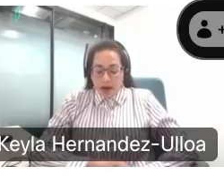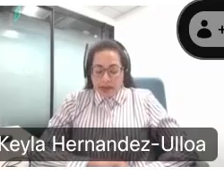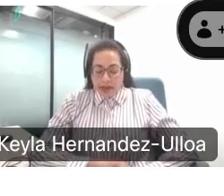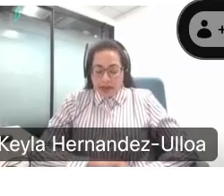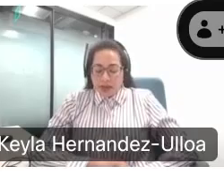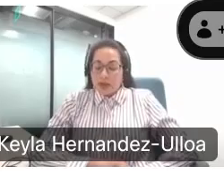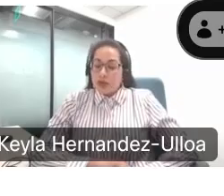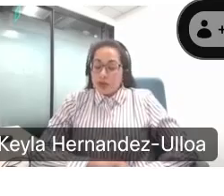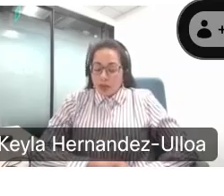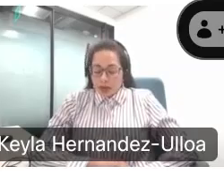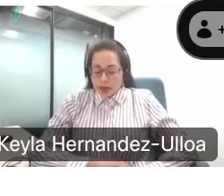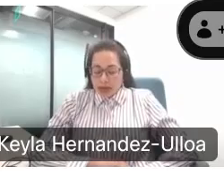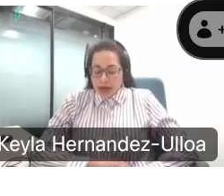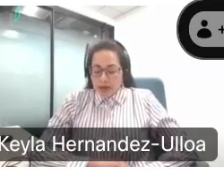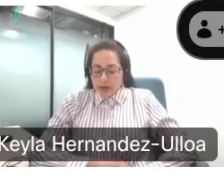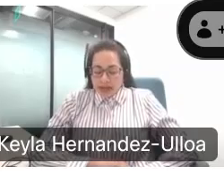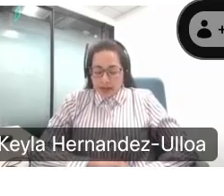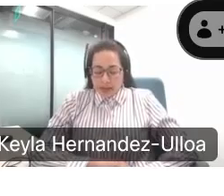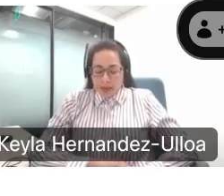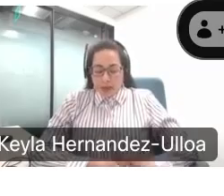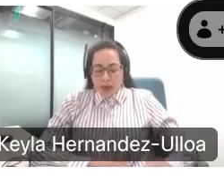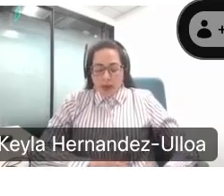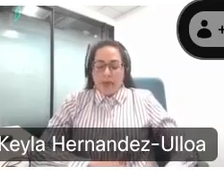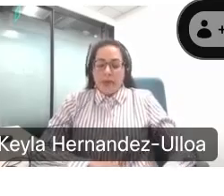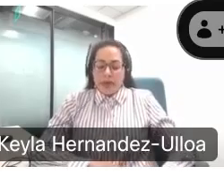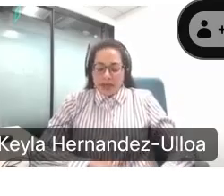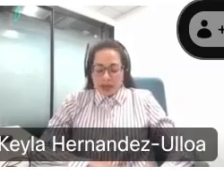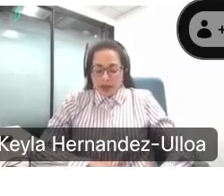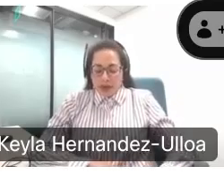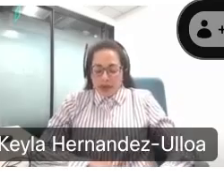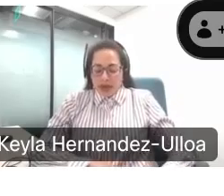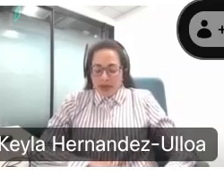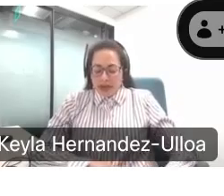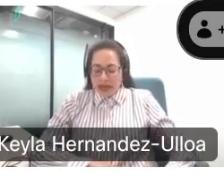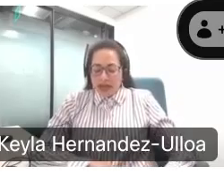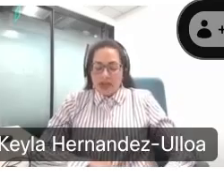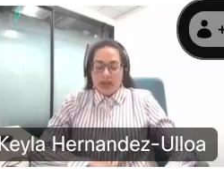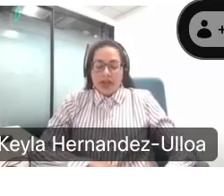pharmacists or social workers, for example, who help the patient with health, education,